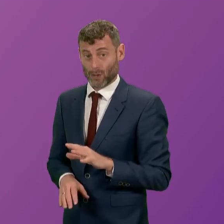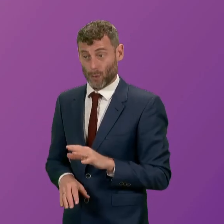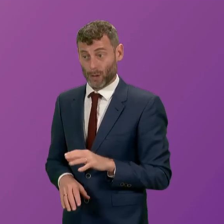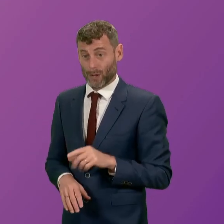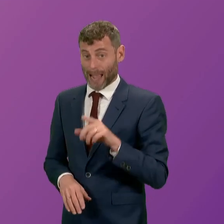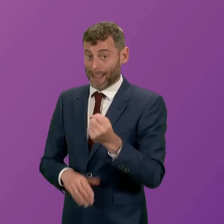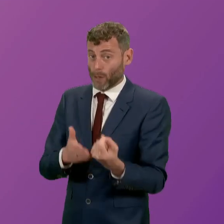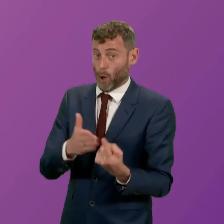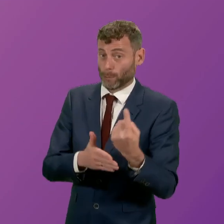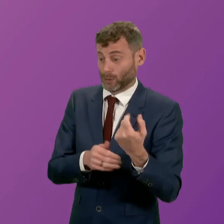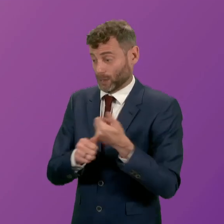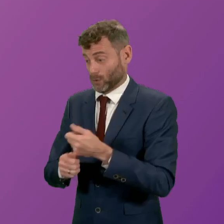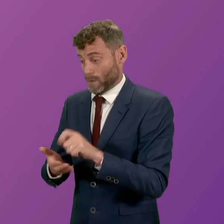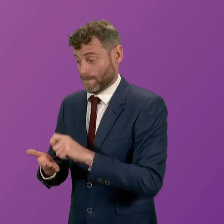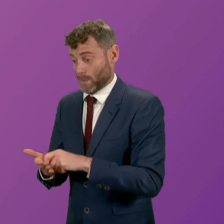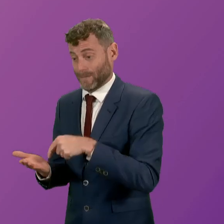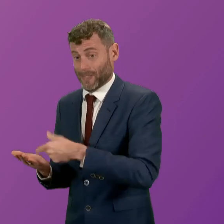We will certainly work with the integration joint boards,